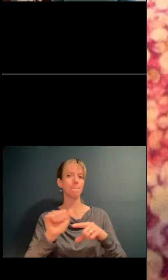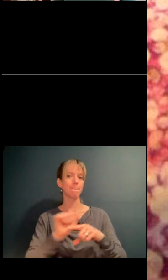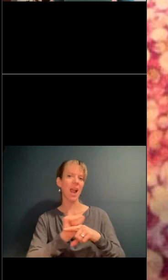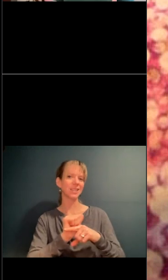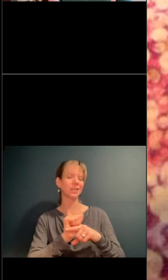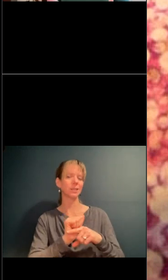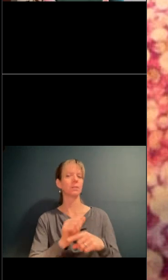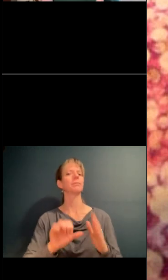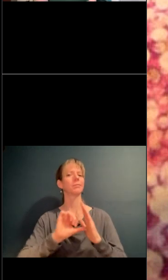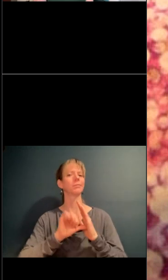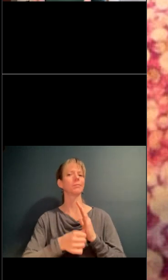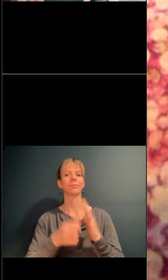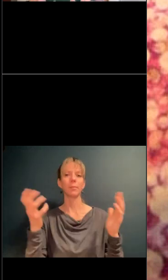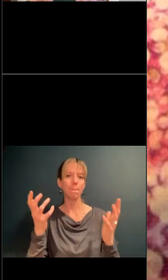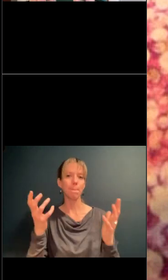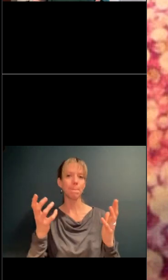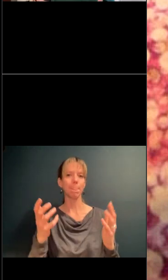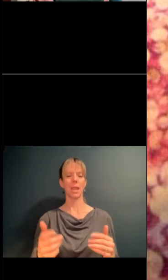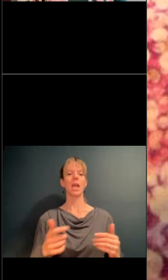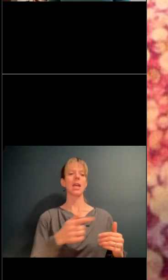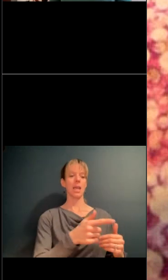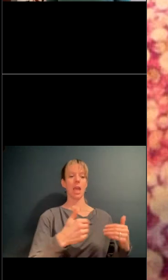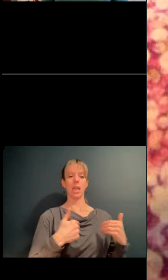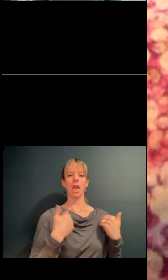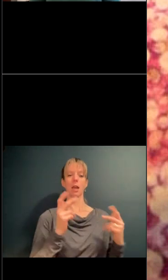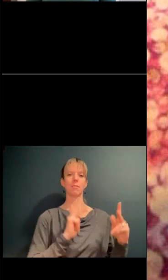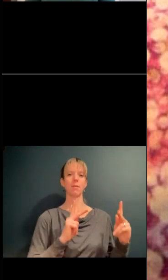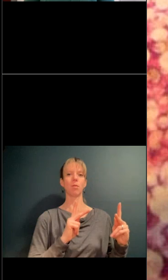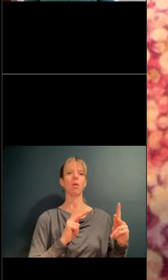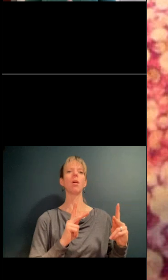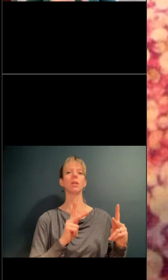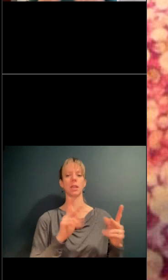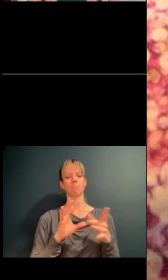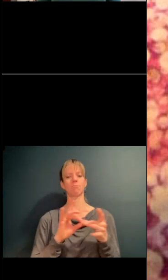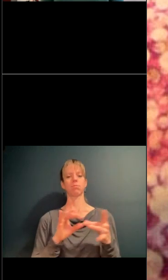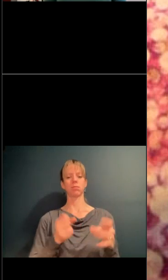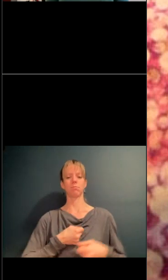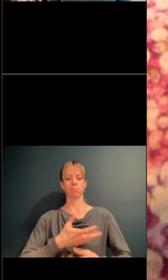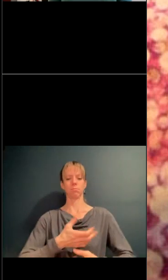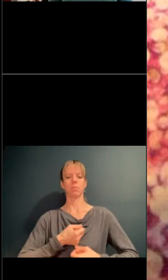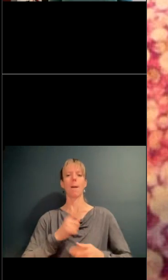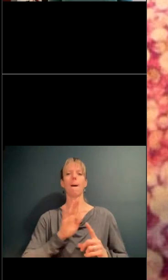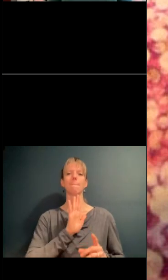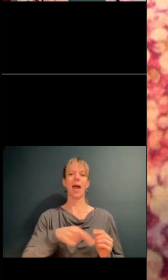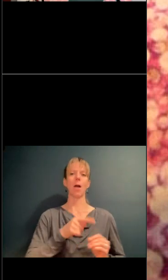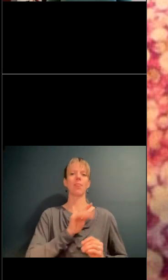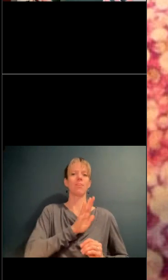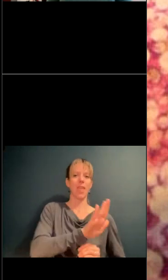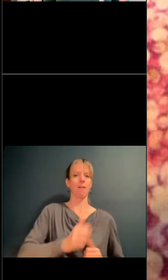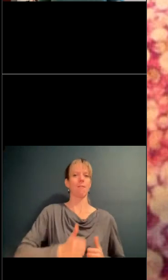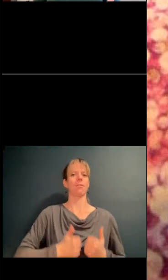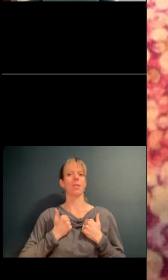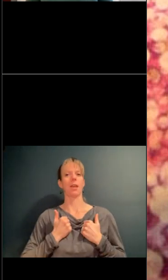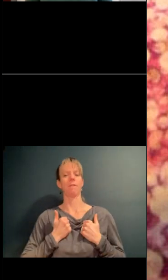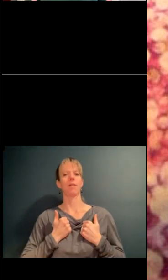importance of making sure young people have a say in all aspects of their life. As much as possible. Being part of the community